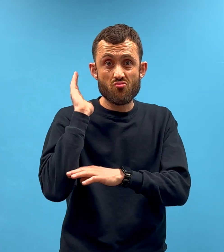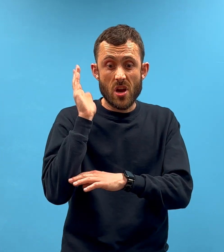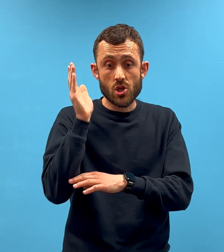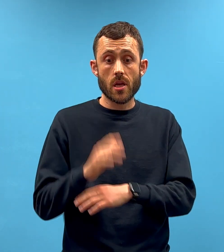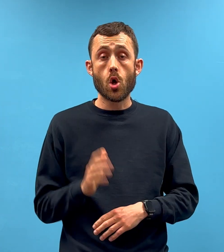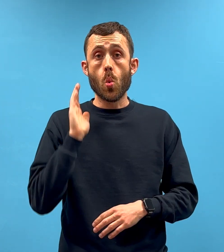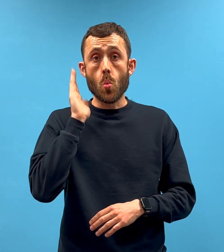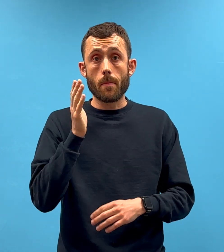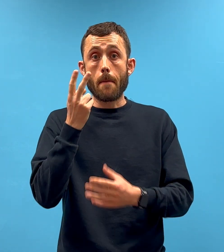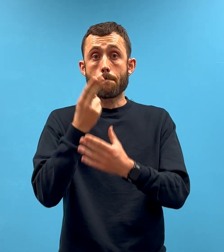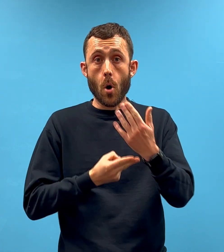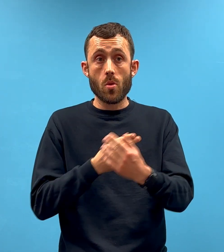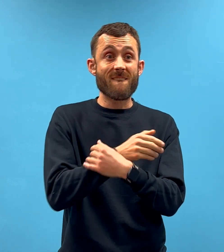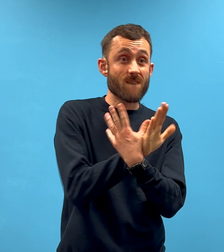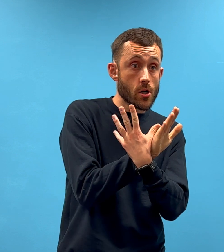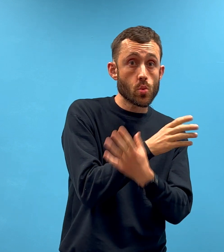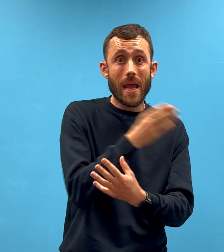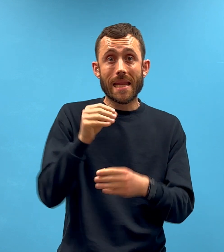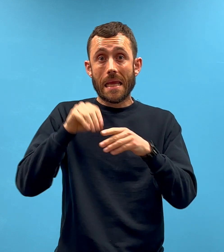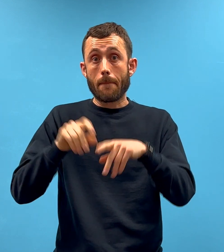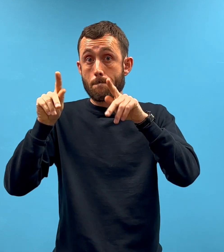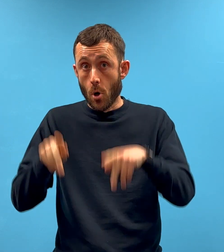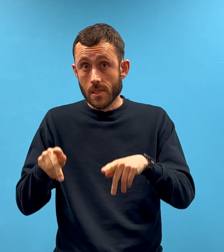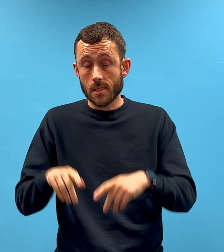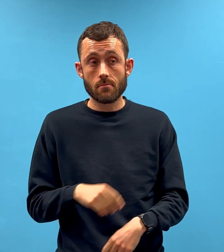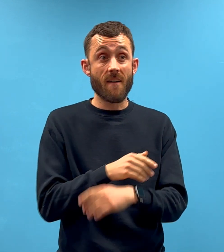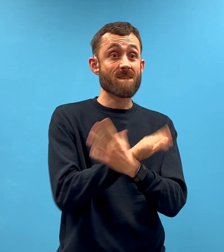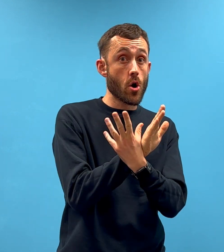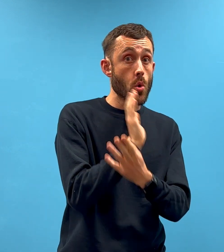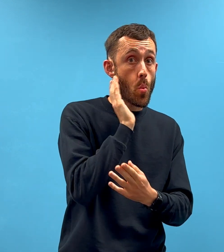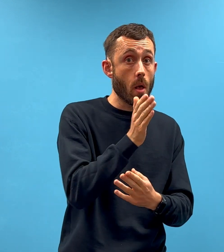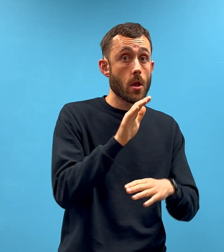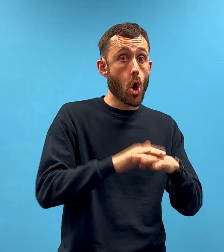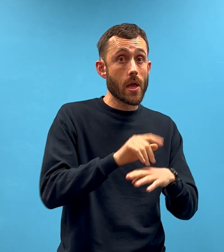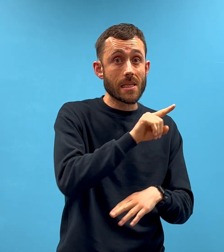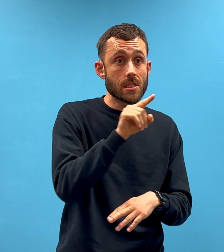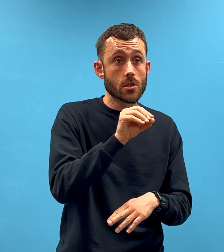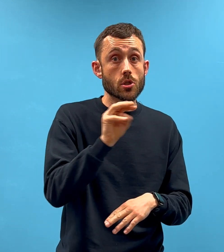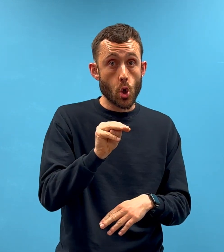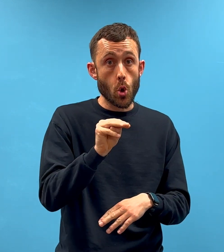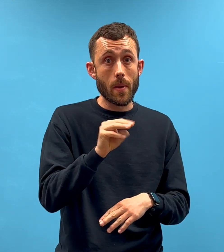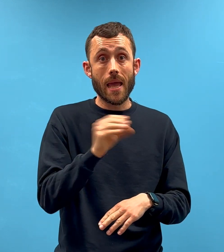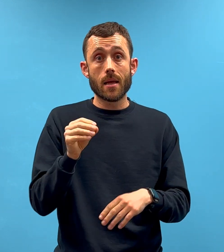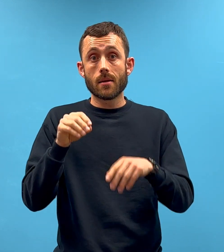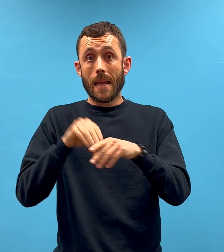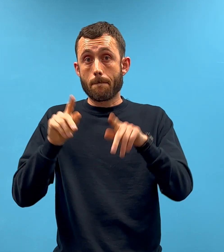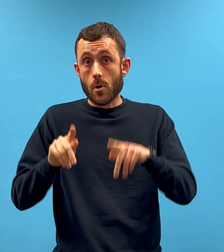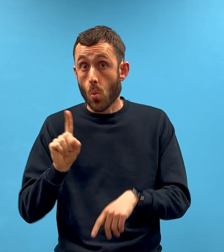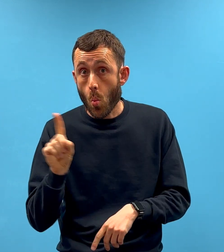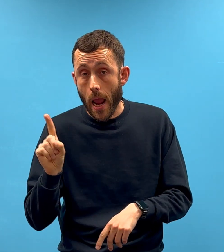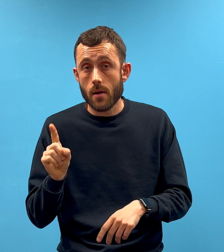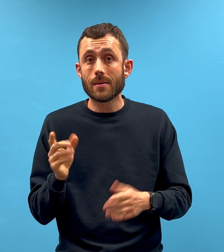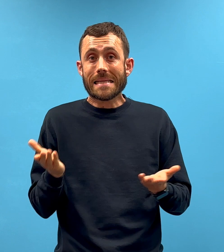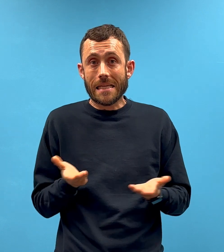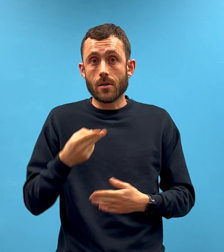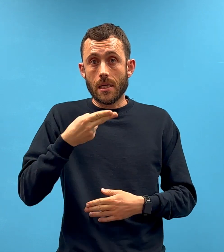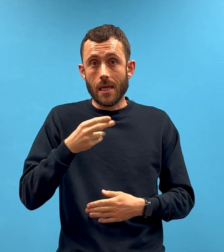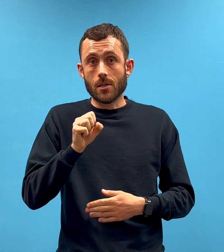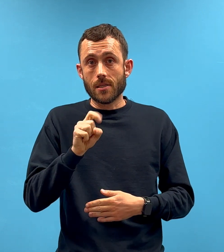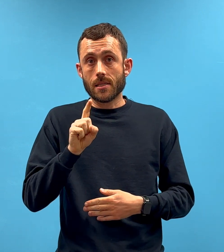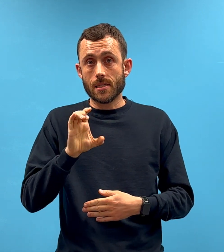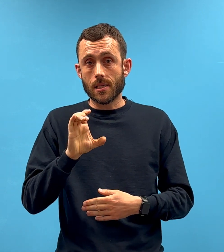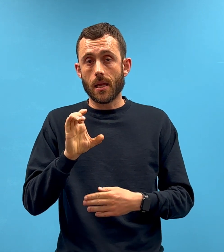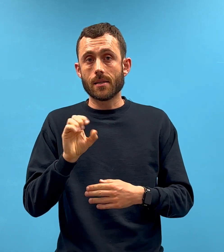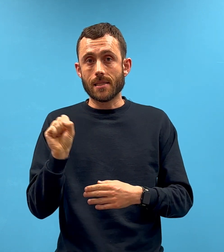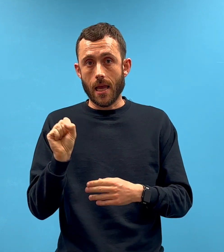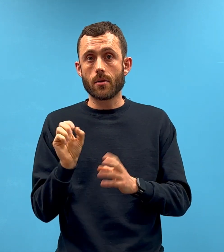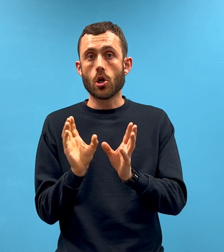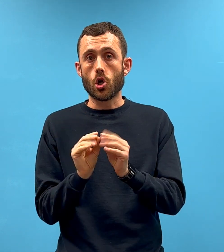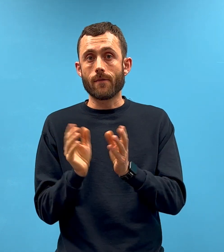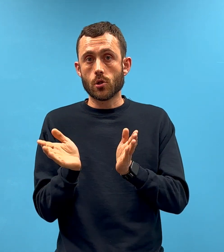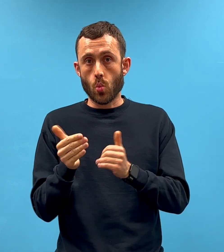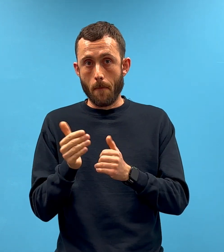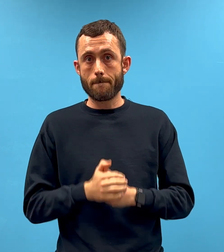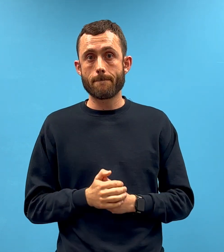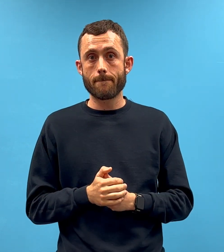This presentation will be both virtual and in-person. Virtually it will be on Zoom and in-person will be in HSDC's conference room in Seattle.